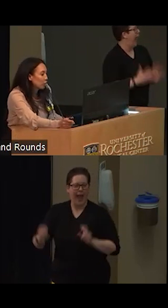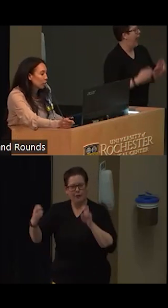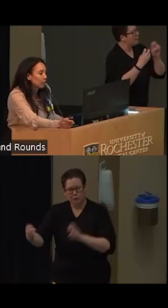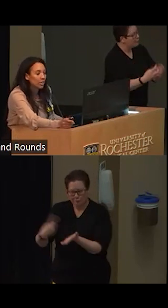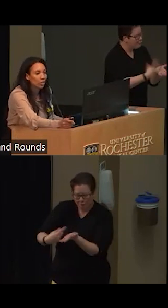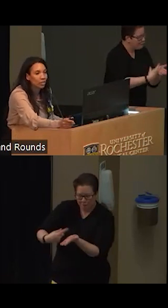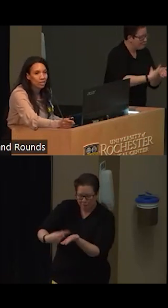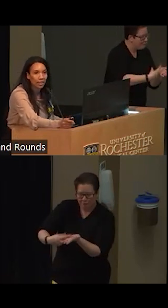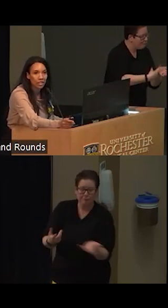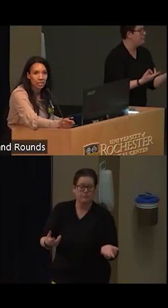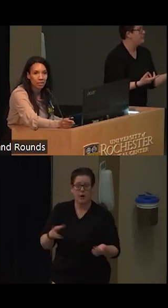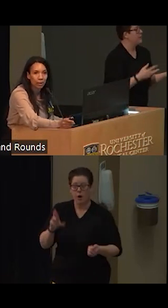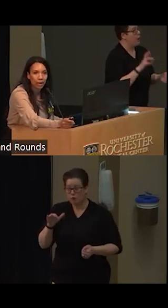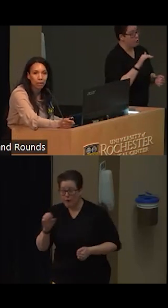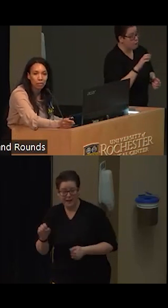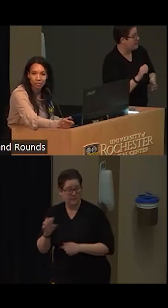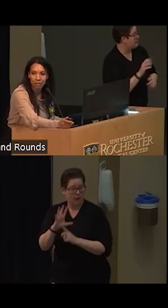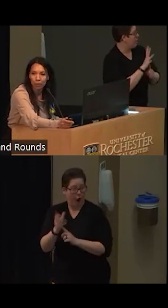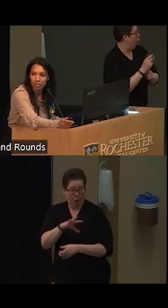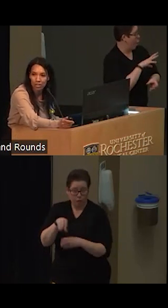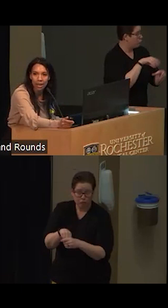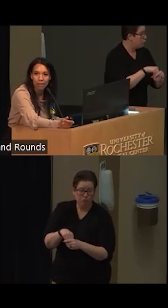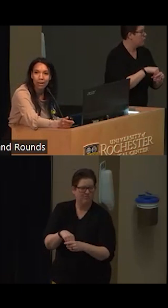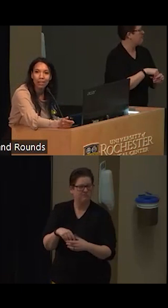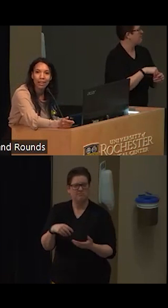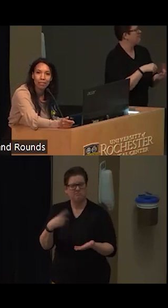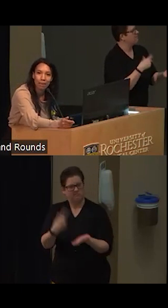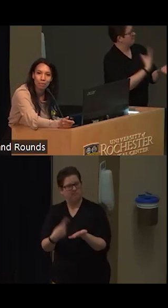cultural and racial considerations and bringing up those difficult questions that a lot of times